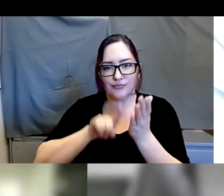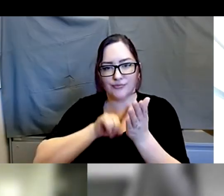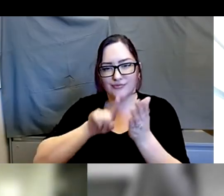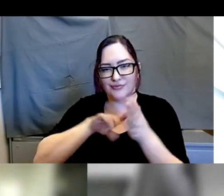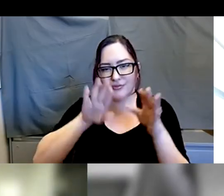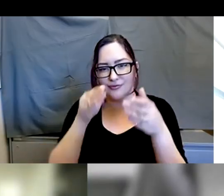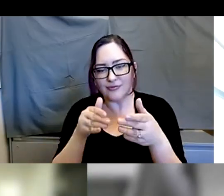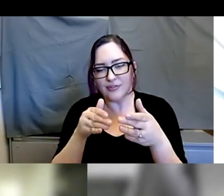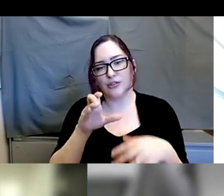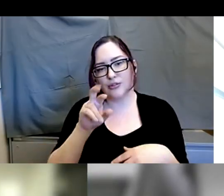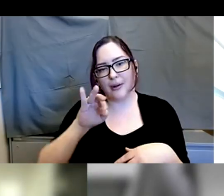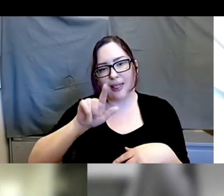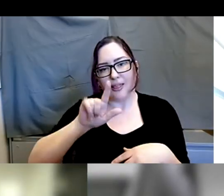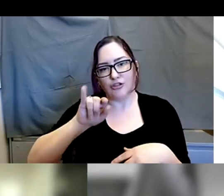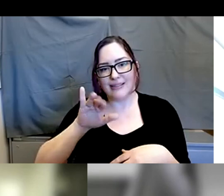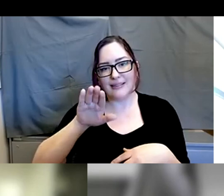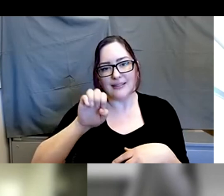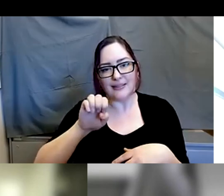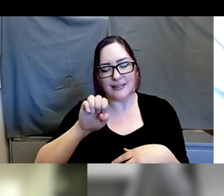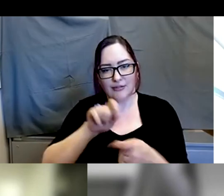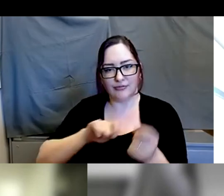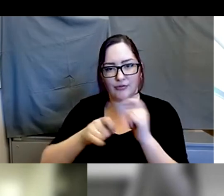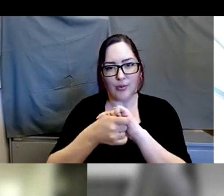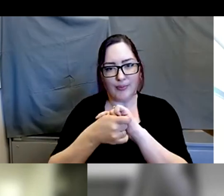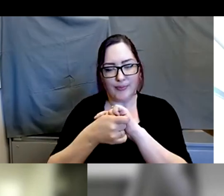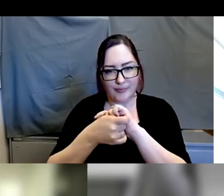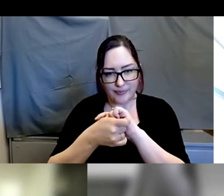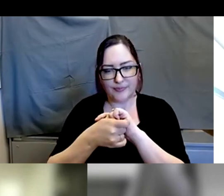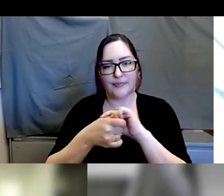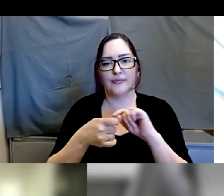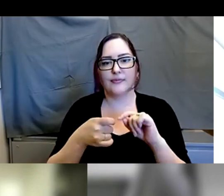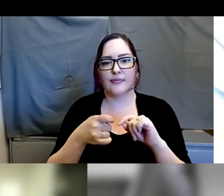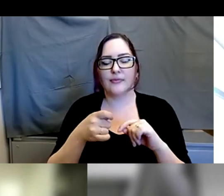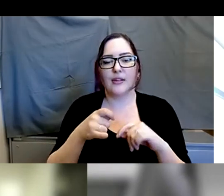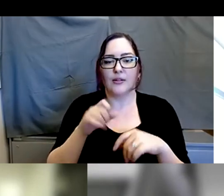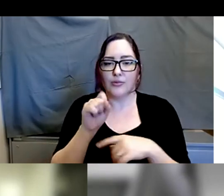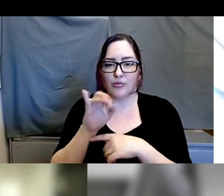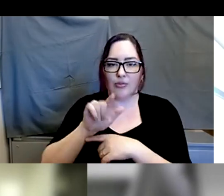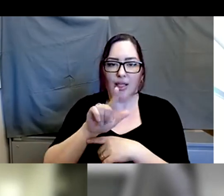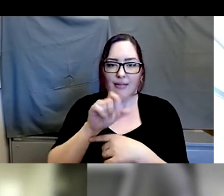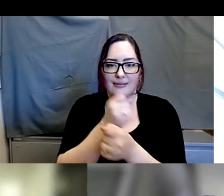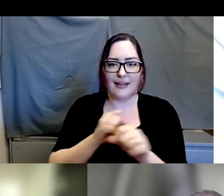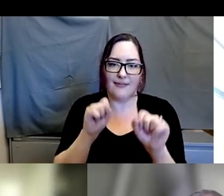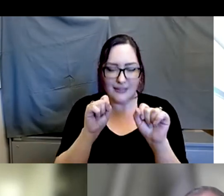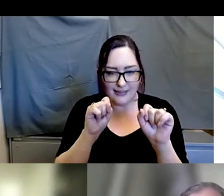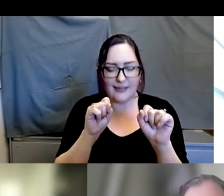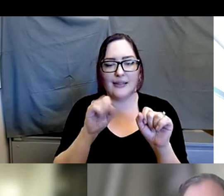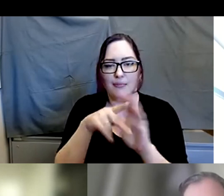and the intersections of criminal justice, health, and social safety net policies. Prior to joining the Berkeley faculty, she spent seven years